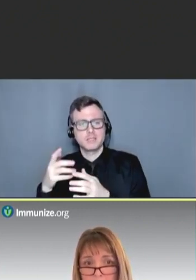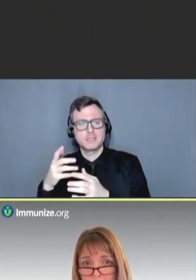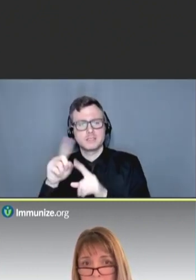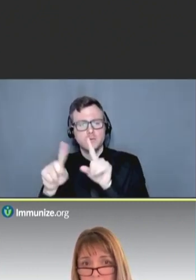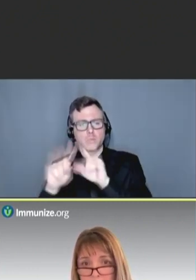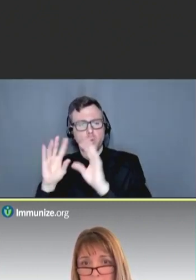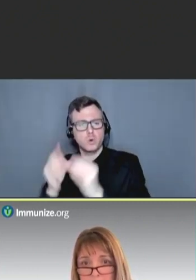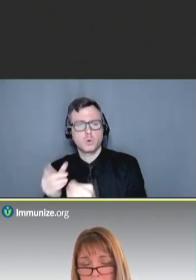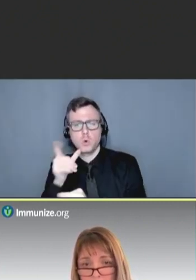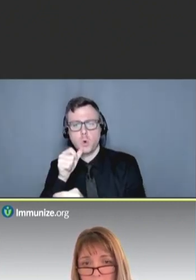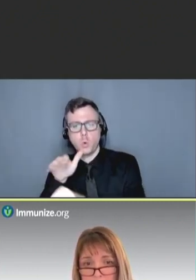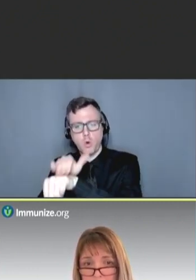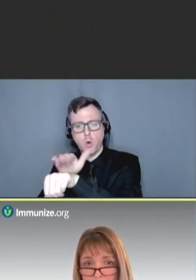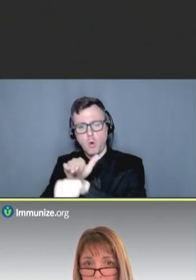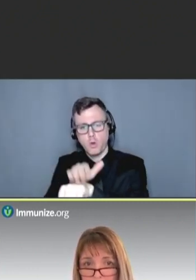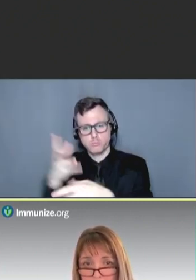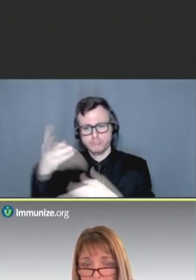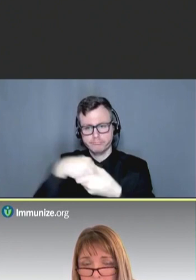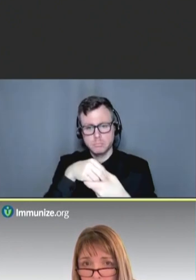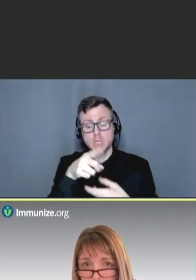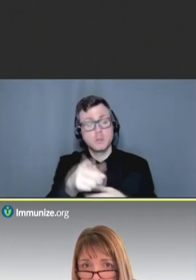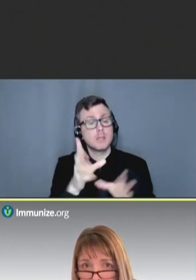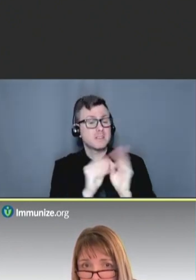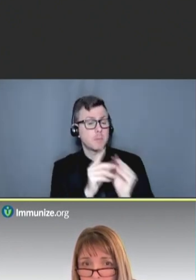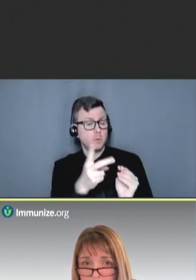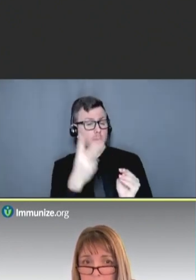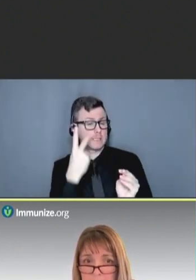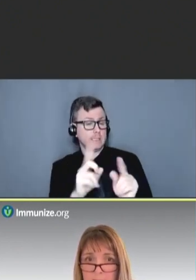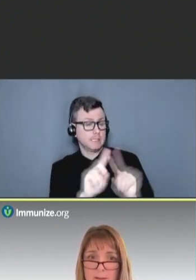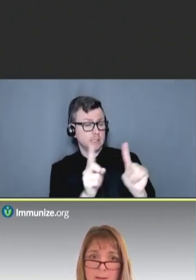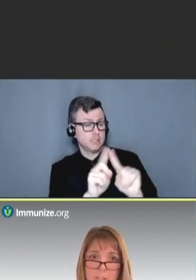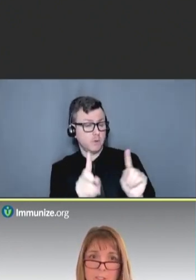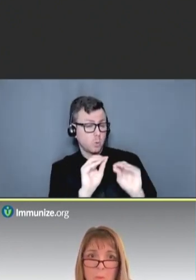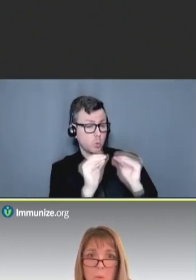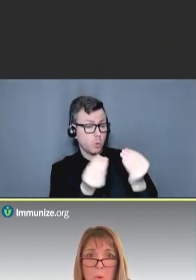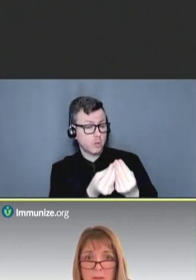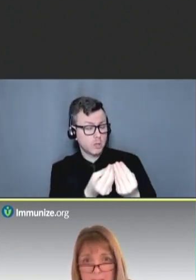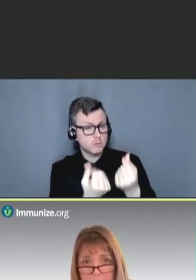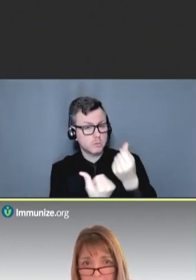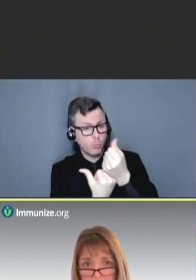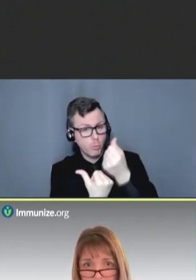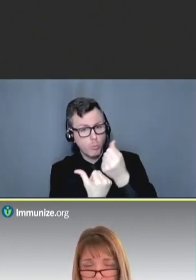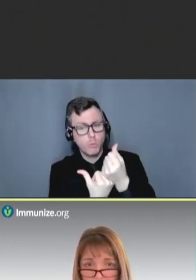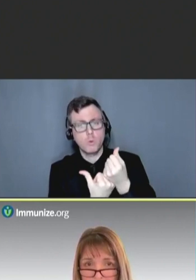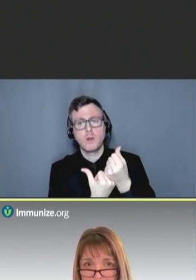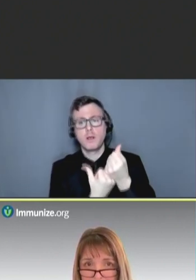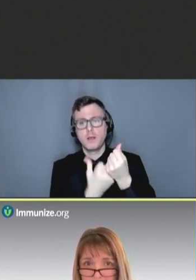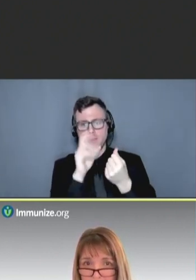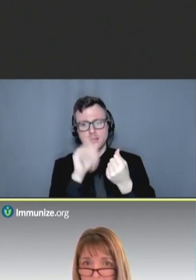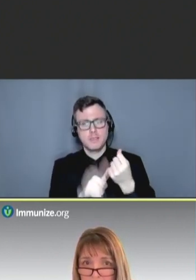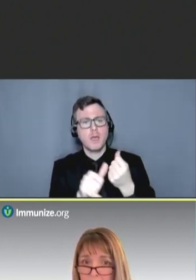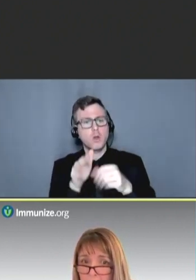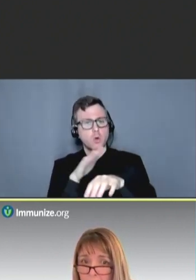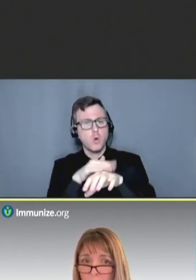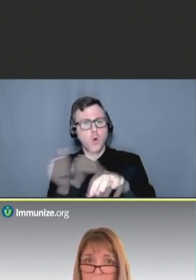And on The Summit website, you can find all the organizations that support that call to action.